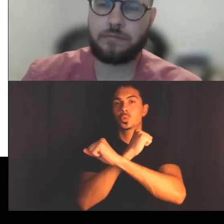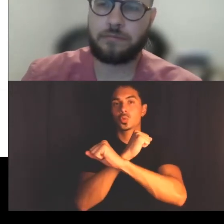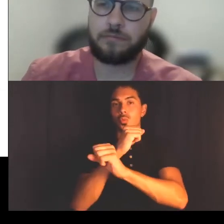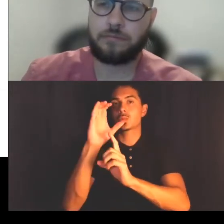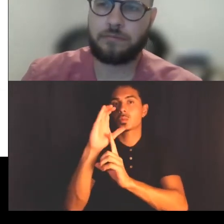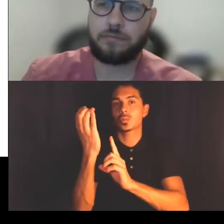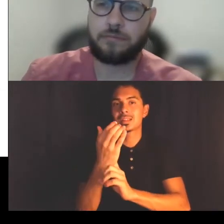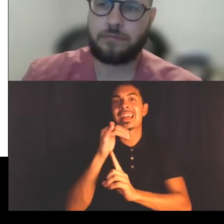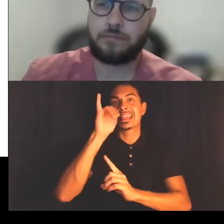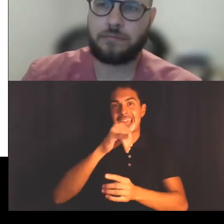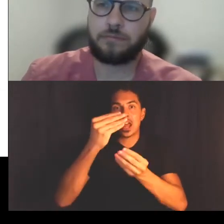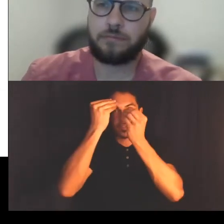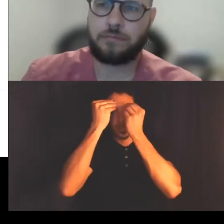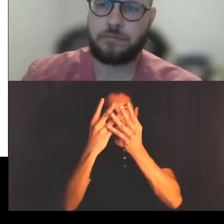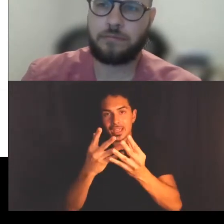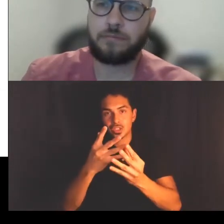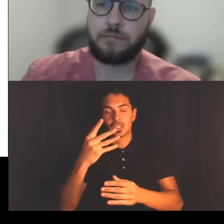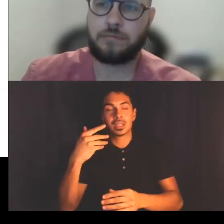needs to be passed up to the people that,